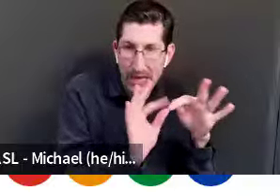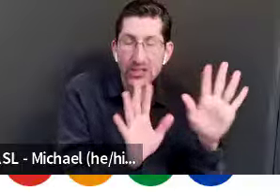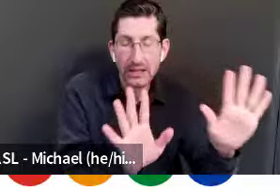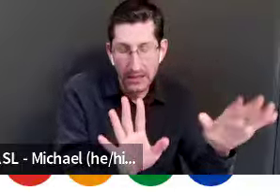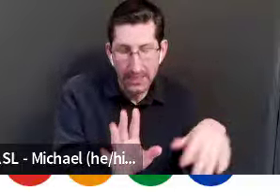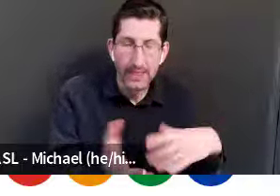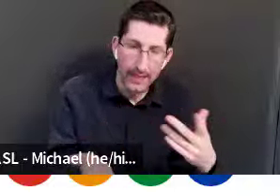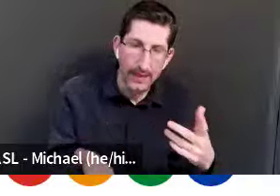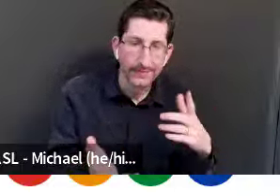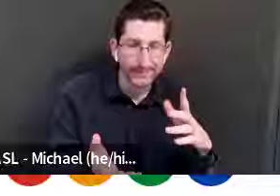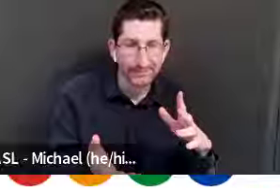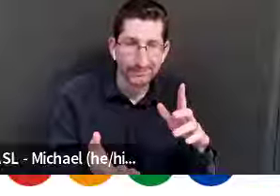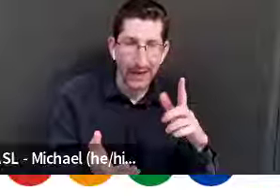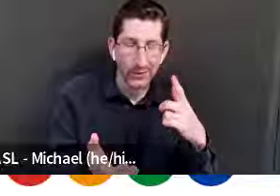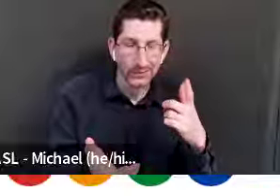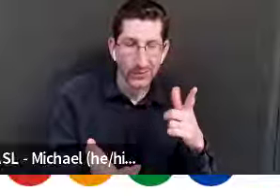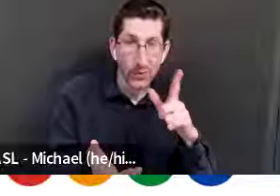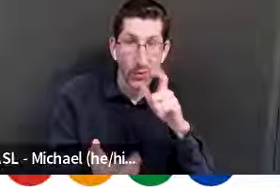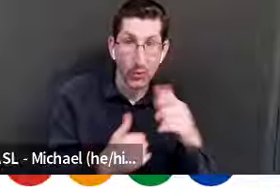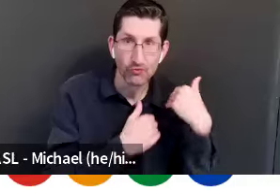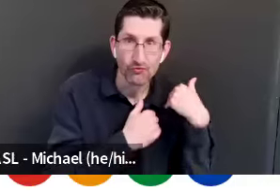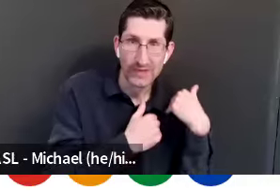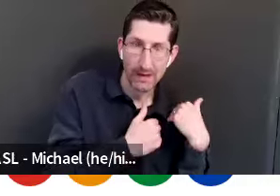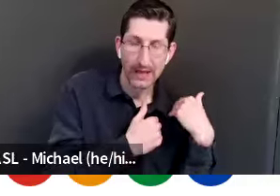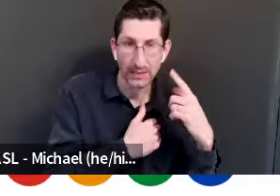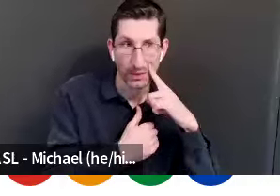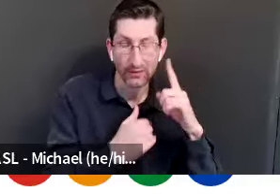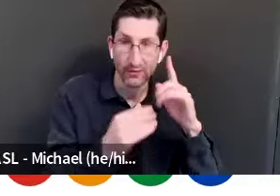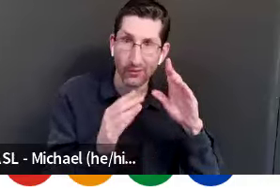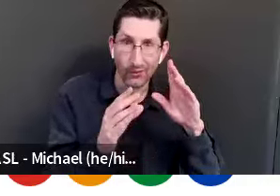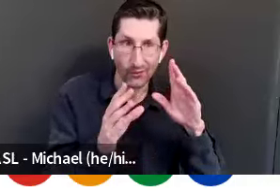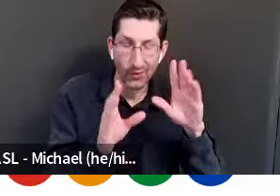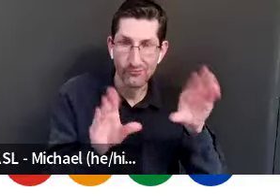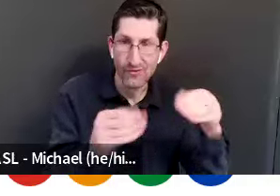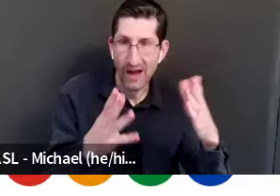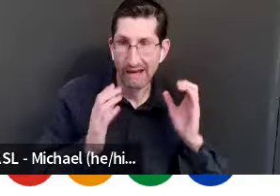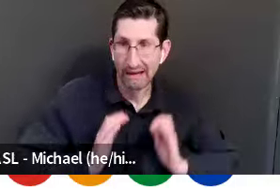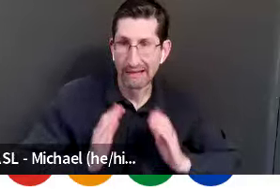I REALIZE WHAT YOUR CO-WORKER JUST SAID IN TERMS OF BEARING THE BRUNT OF SOME OF THE ISSUES WITH